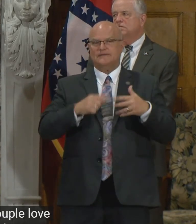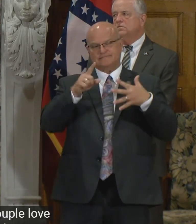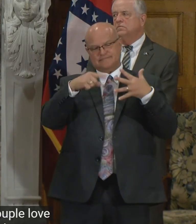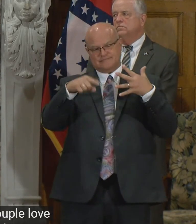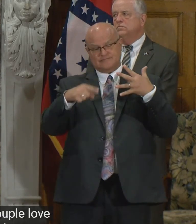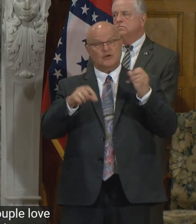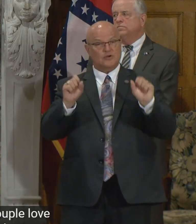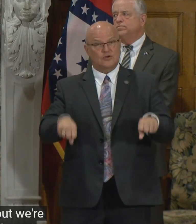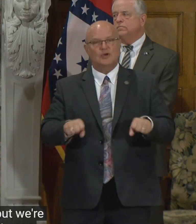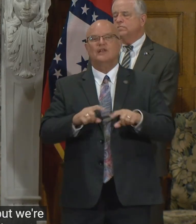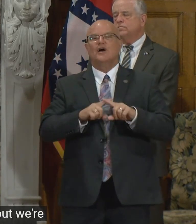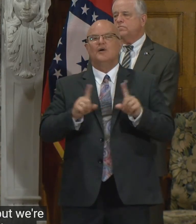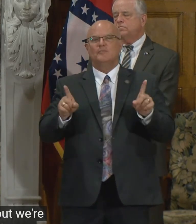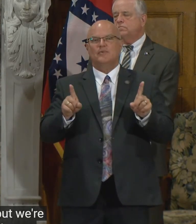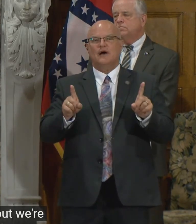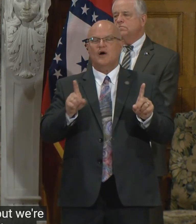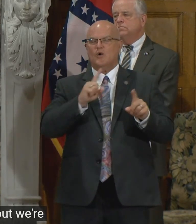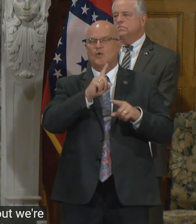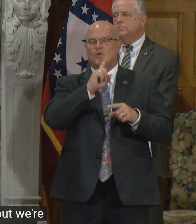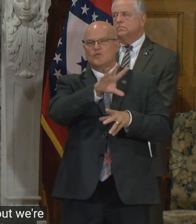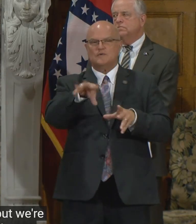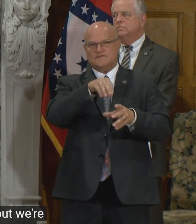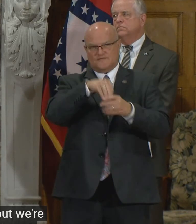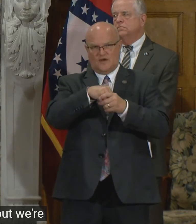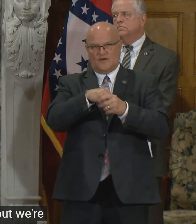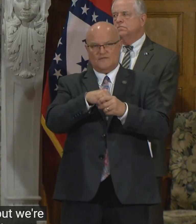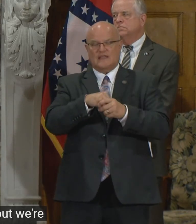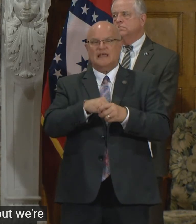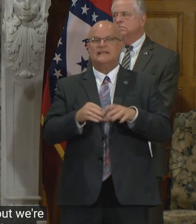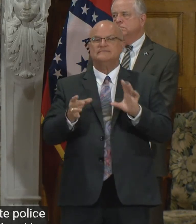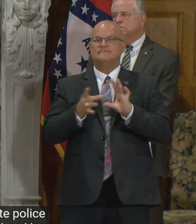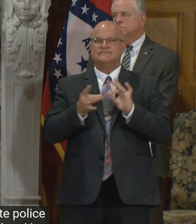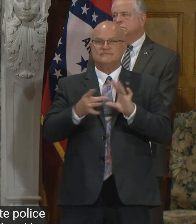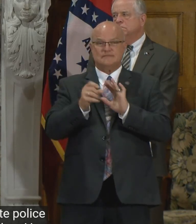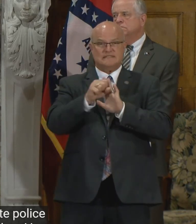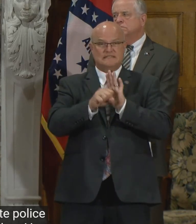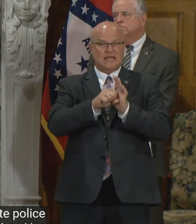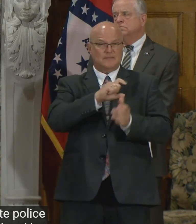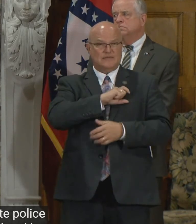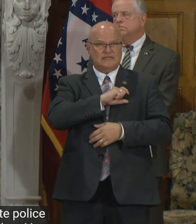but we're very engaged and I want to remark on the state police that not this last weekend.